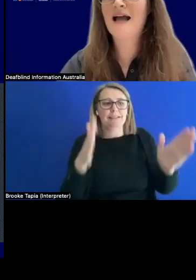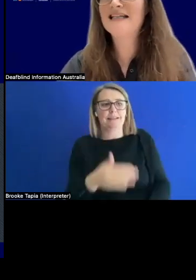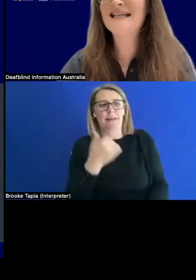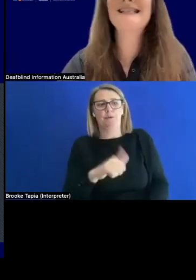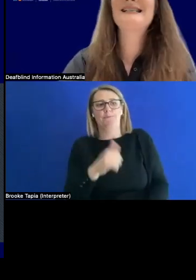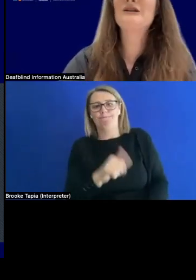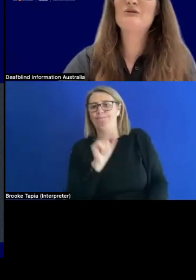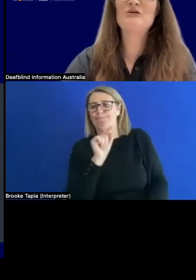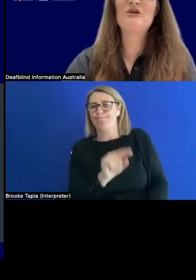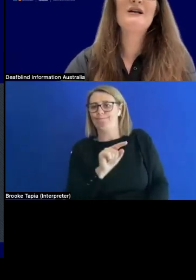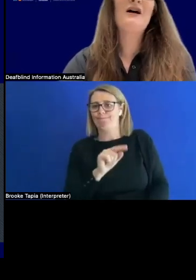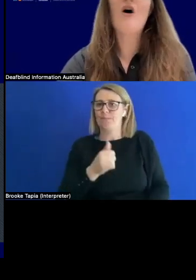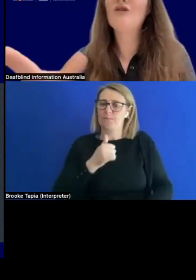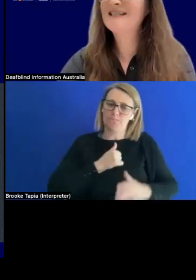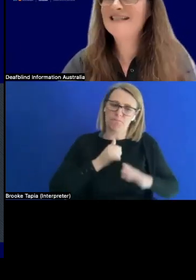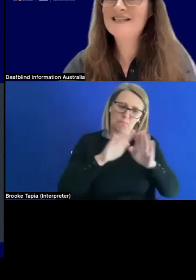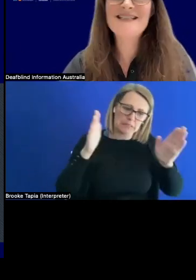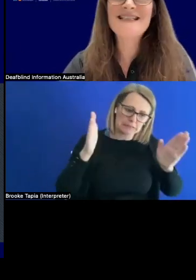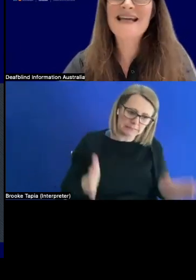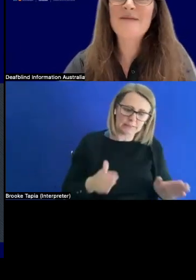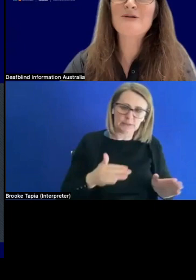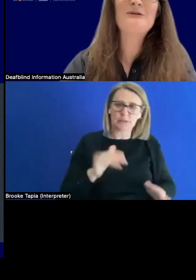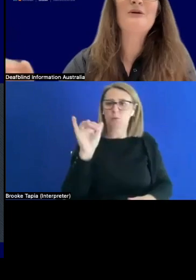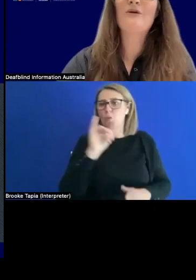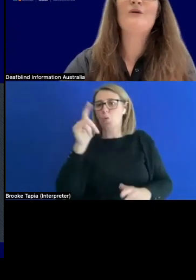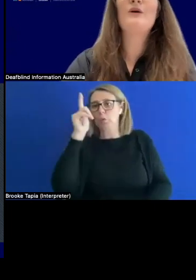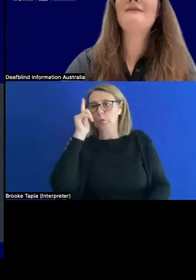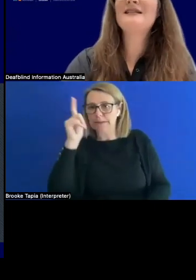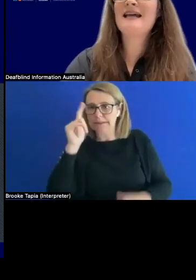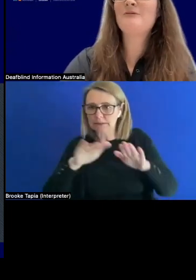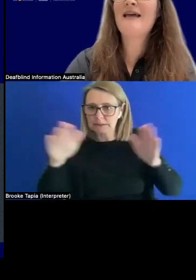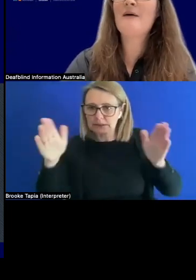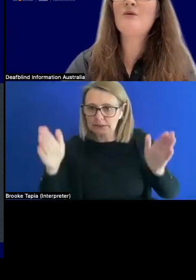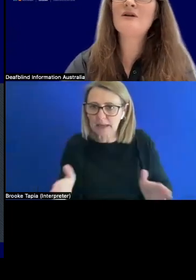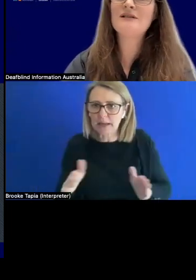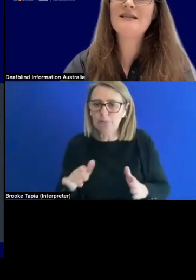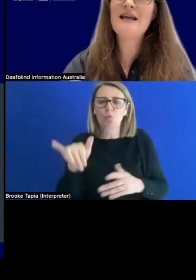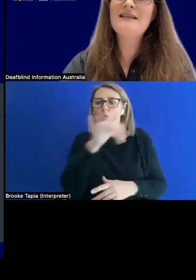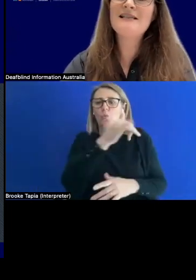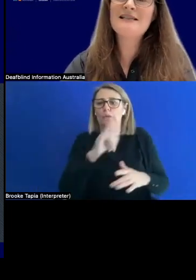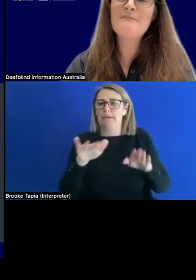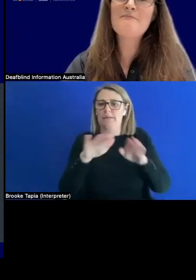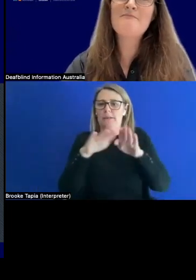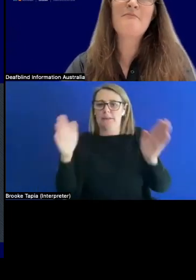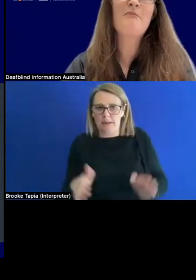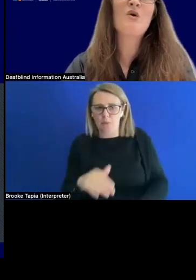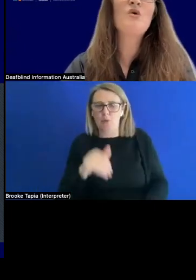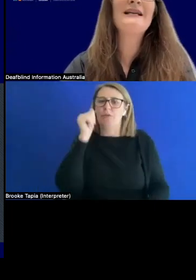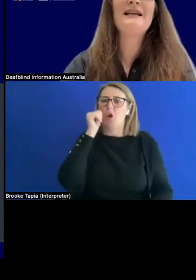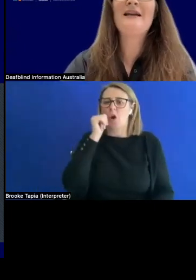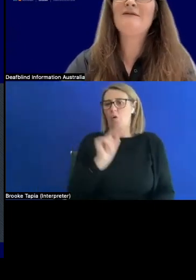my desk or on the teacher’s table or whatever table that was”. There’s some point in their